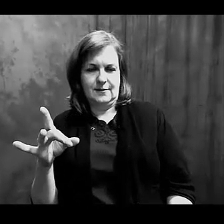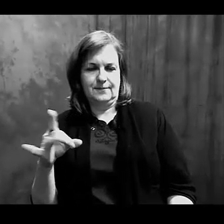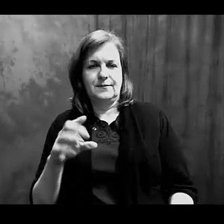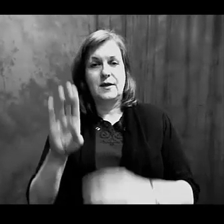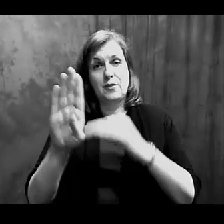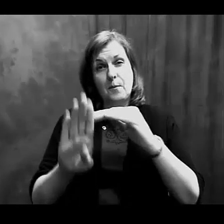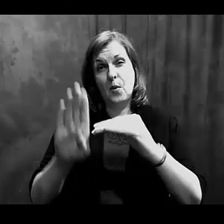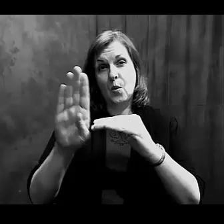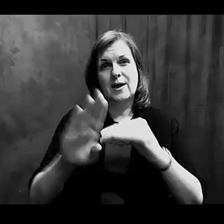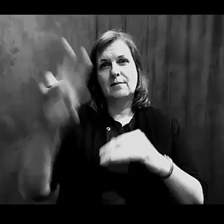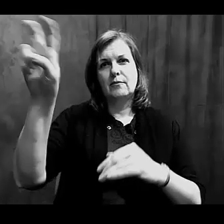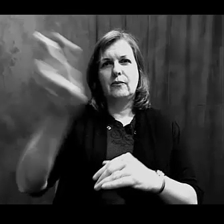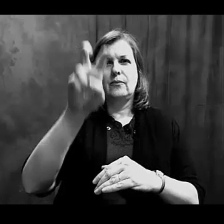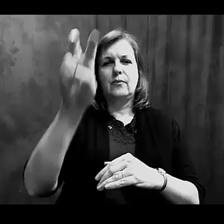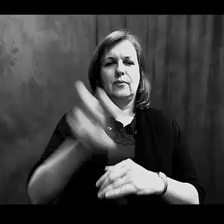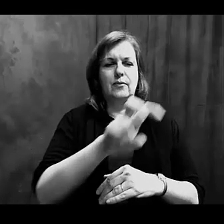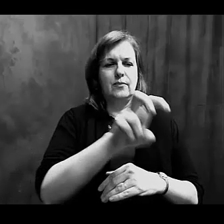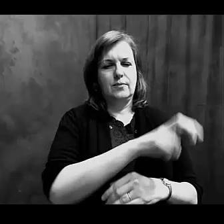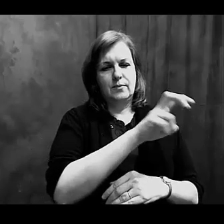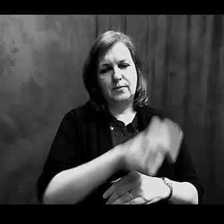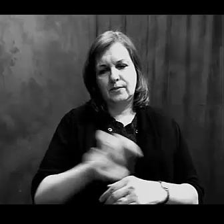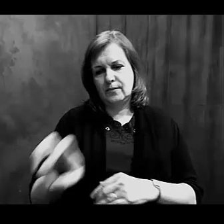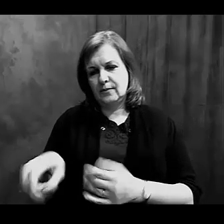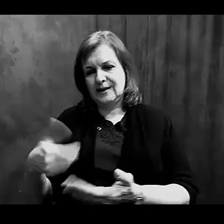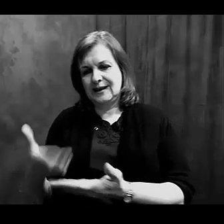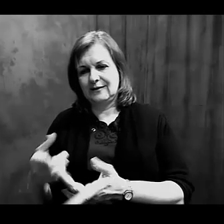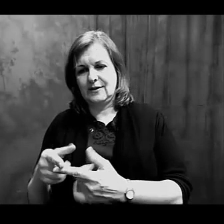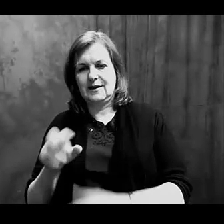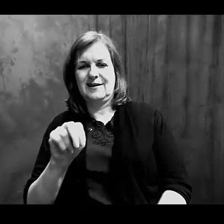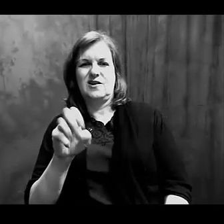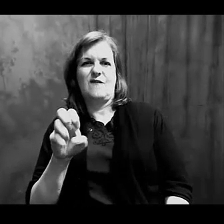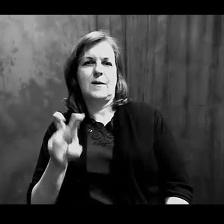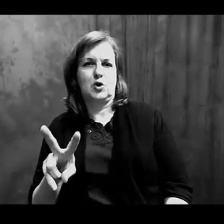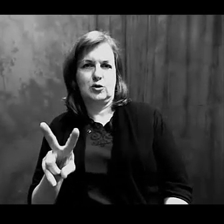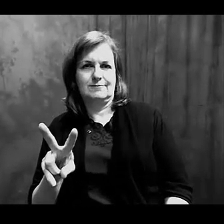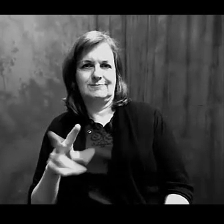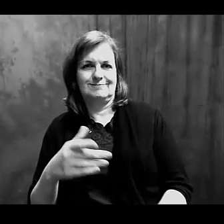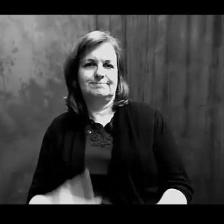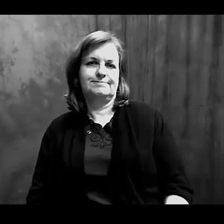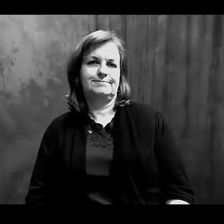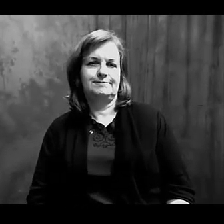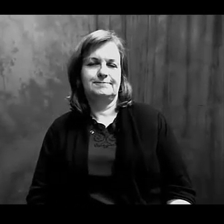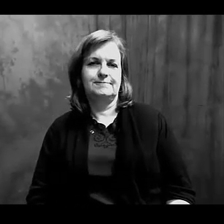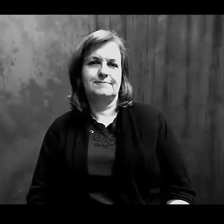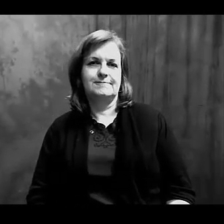the drifter doesn't get down here until the end of November